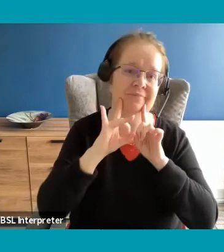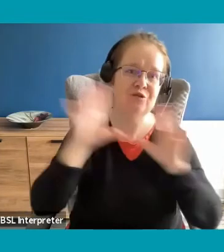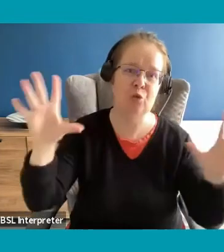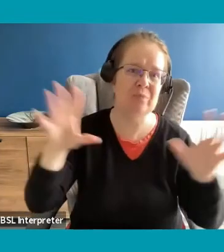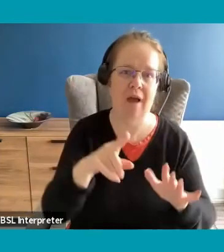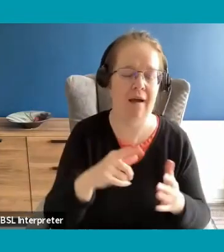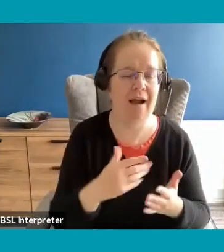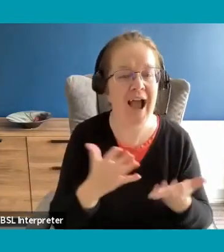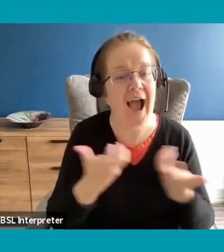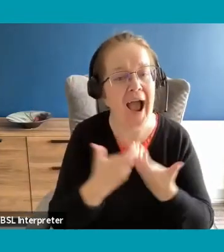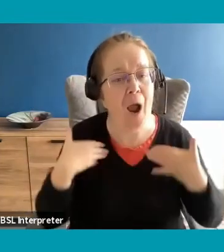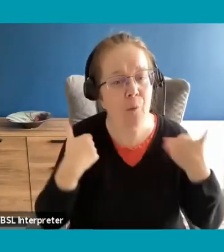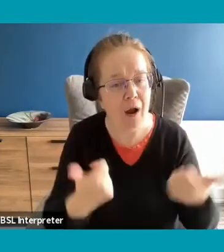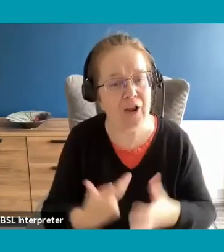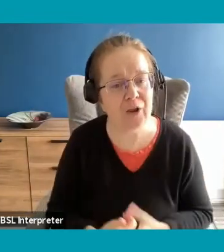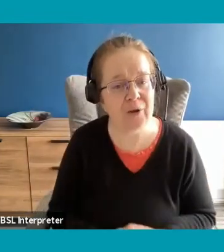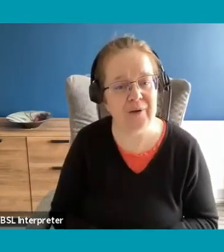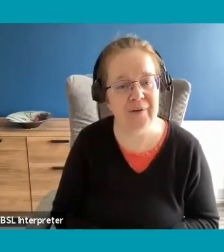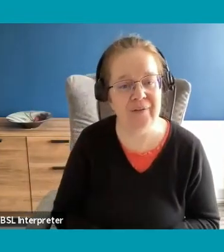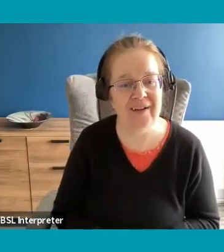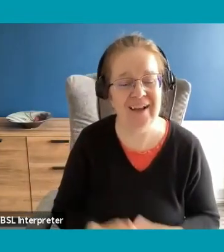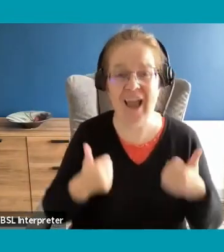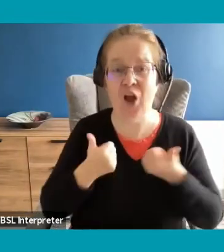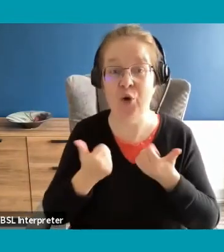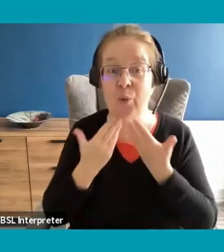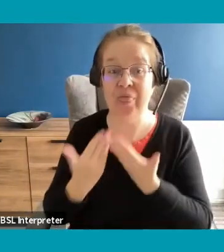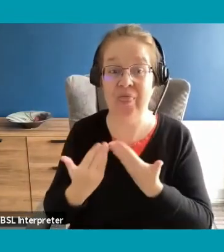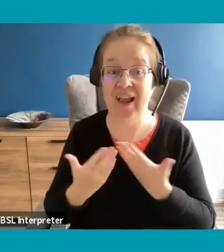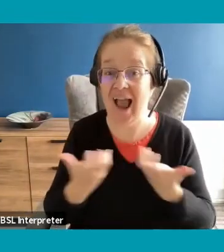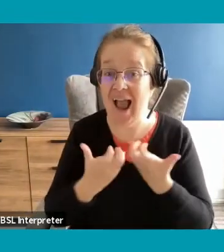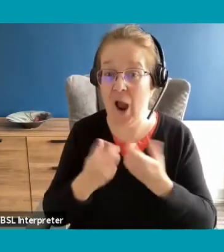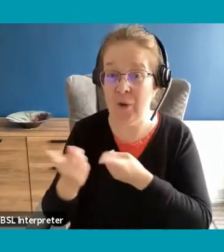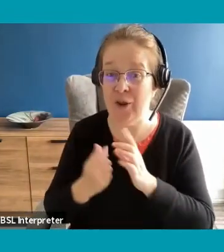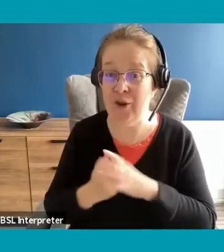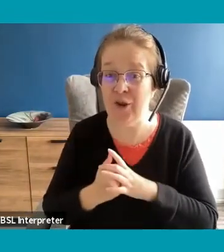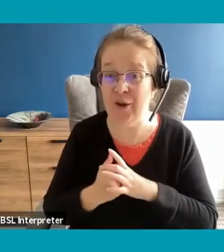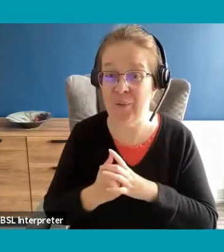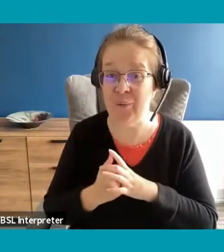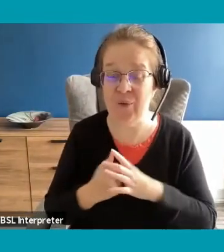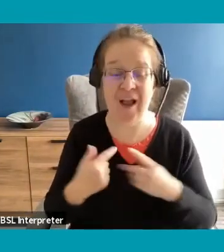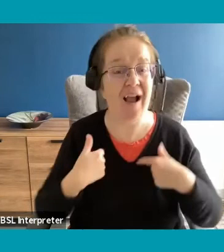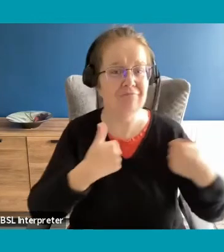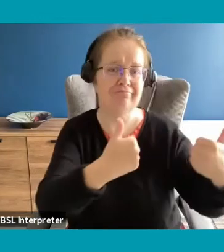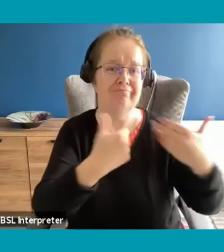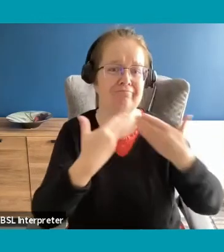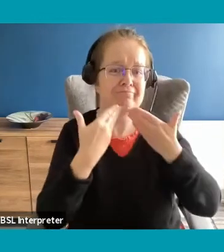How are you? I'm good, thank you. How are you doing? I'm I'm fantastic, no.